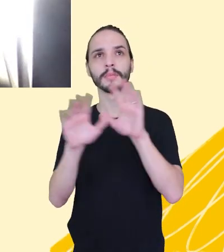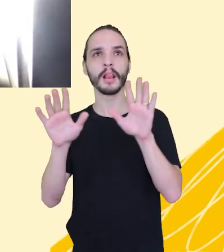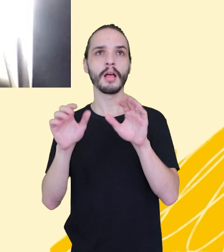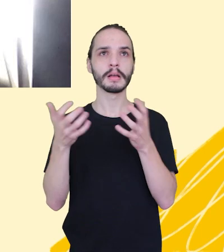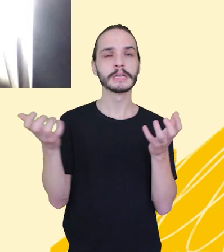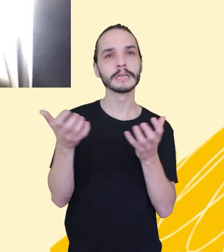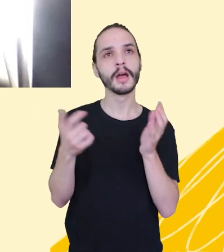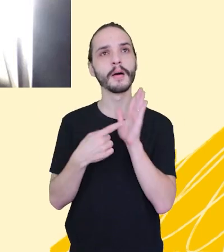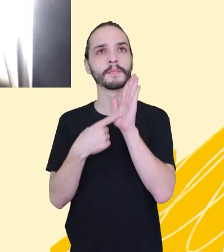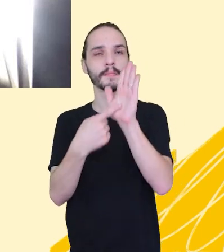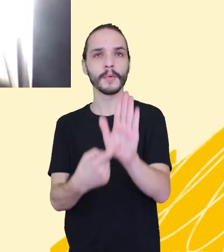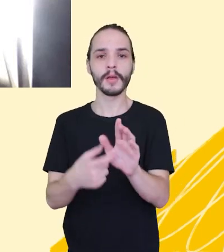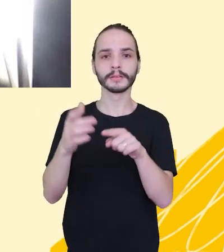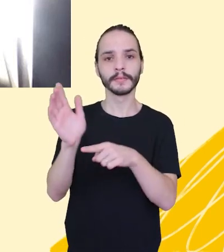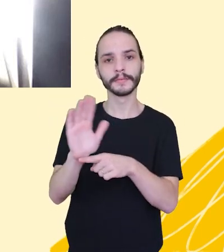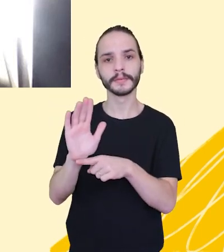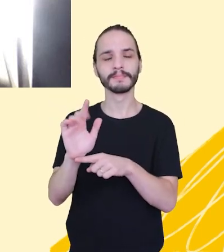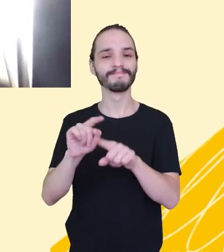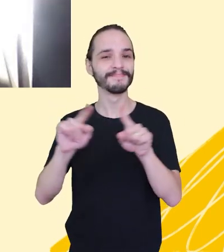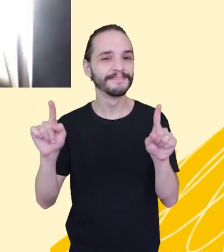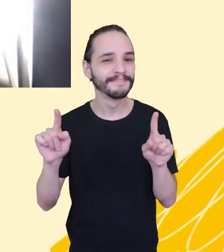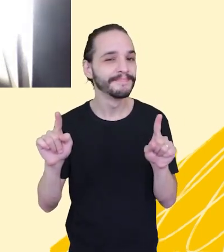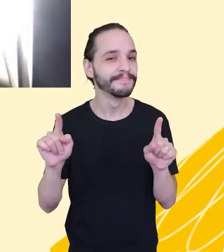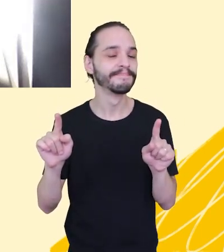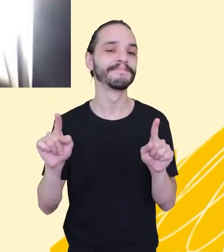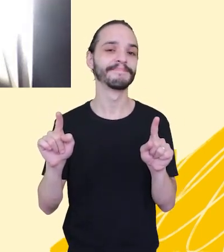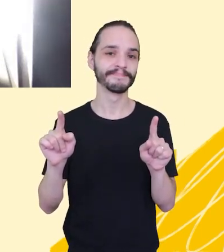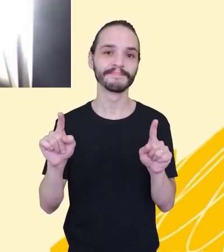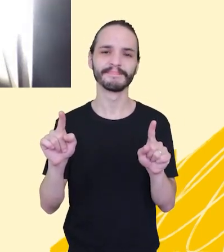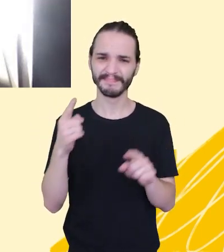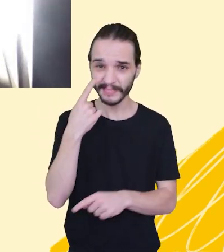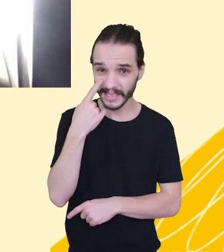Is it interesting? Does anyone understand it? Does anyone want to see it?